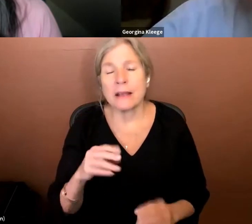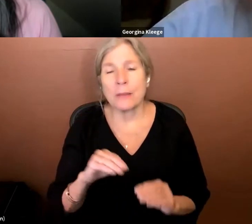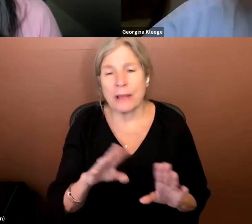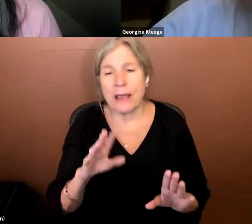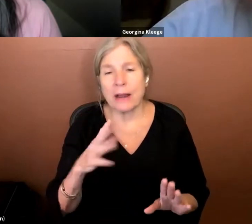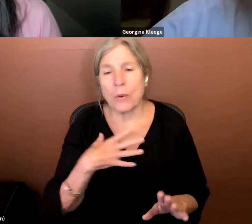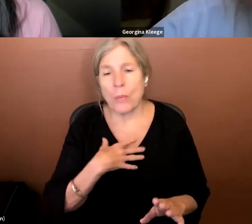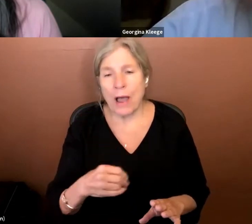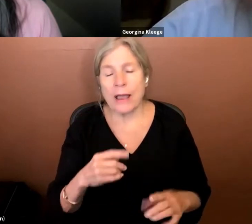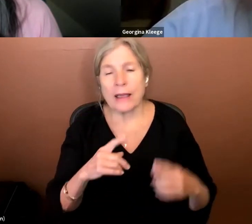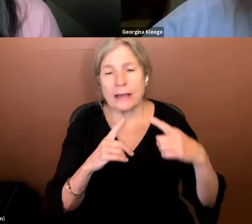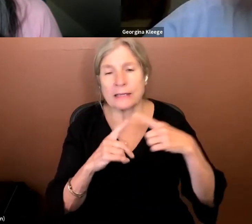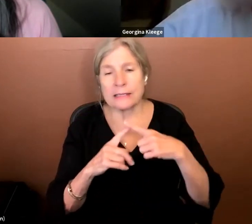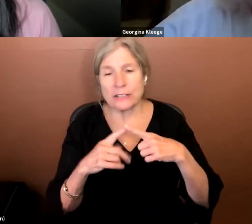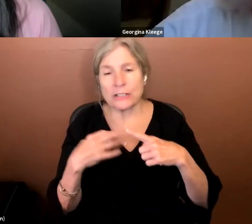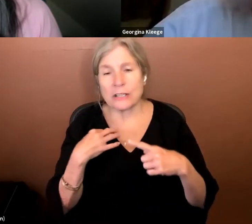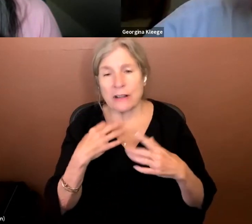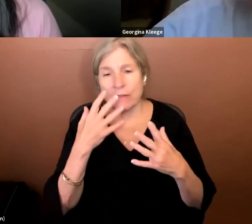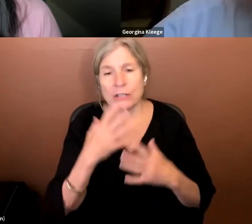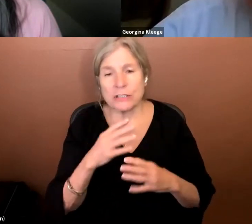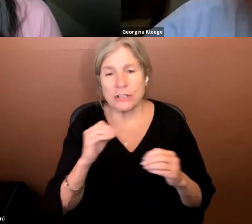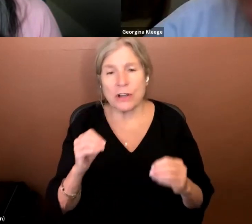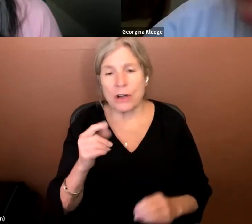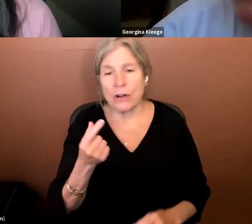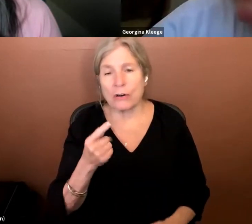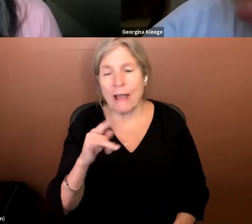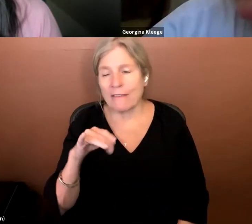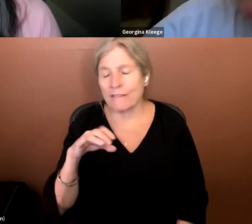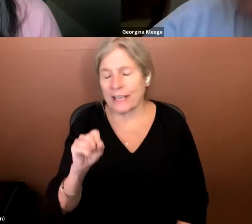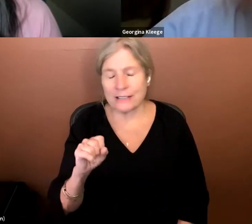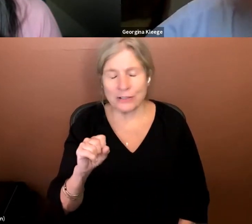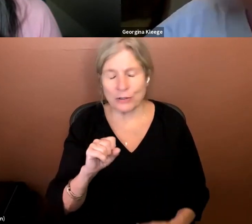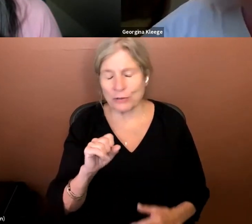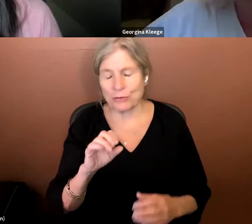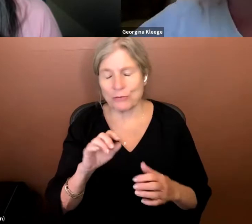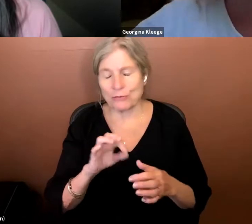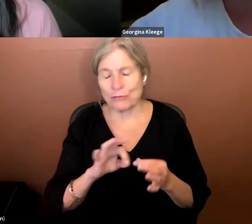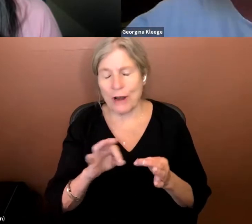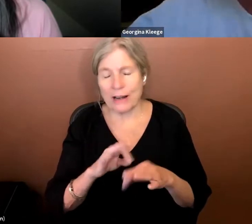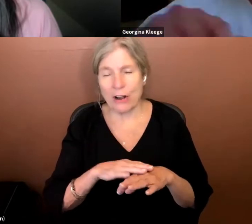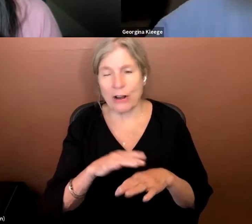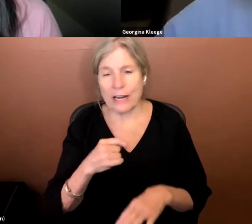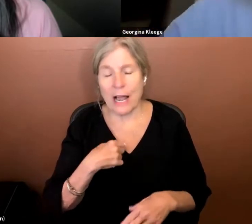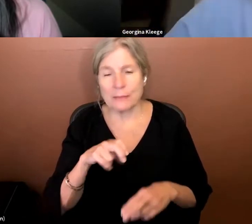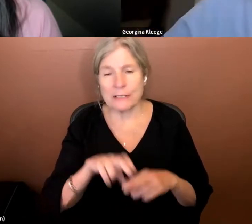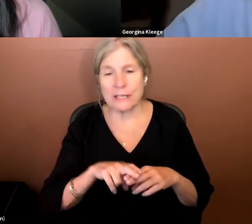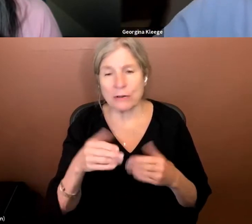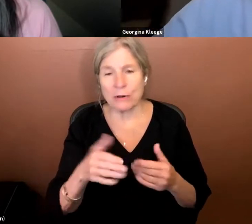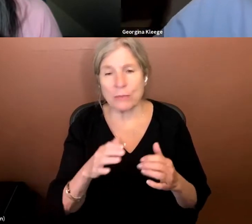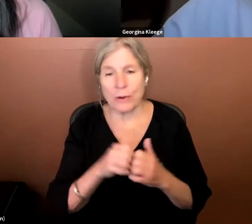. Unfortunately no graphics on it. And I am sitting in a room with a window behind me